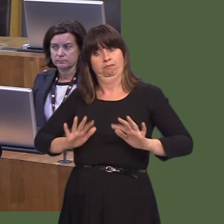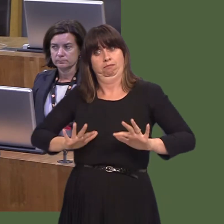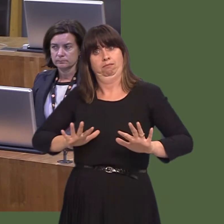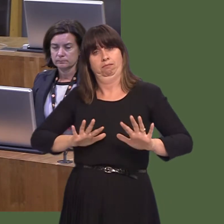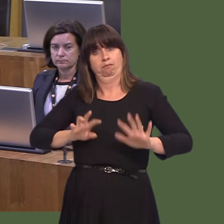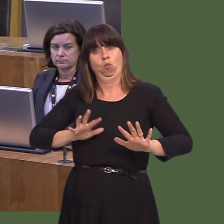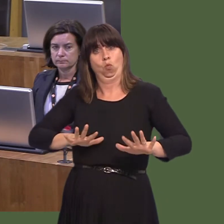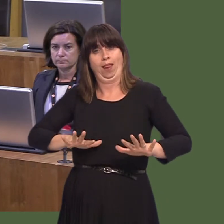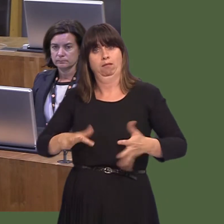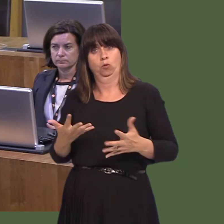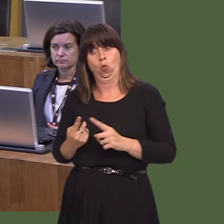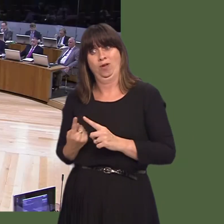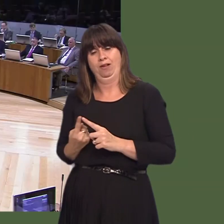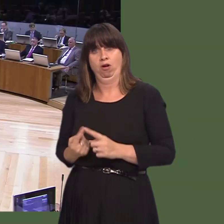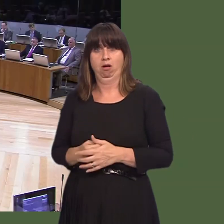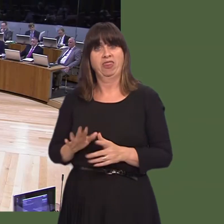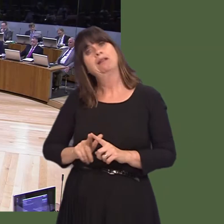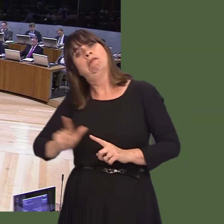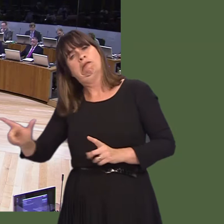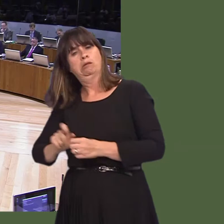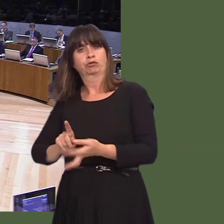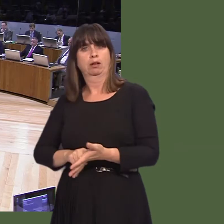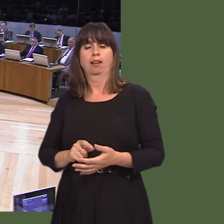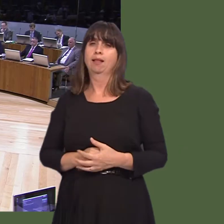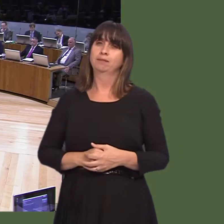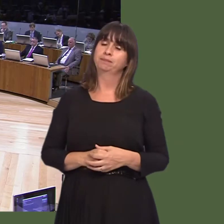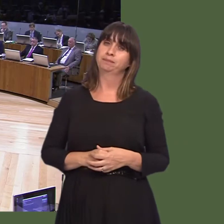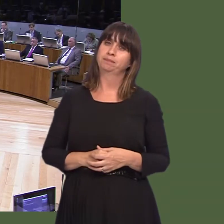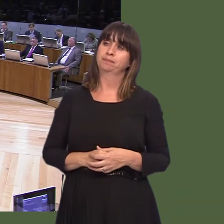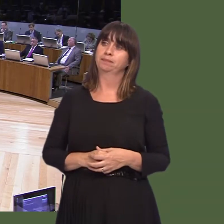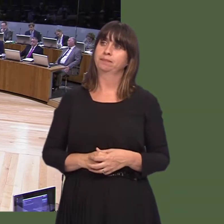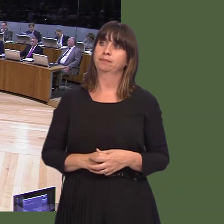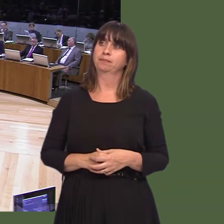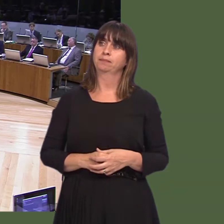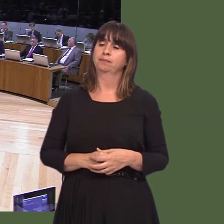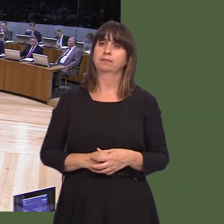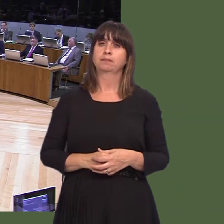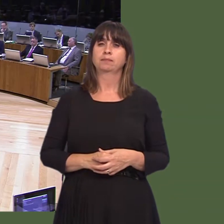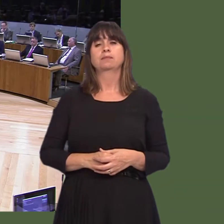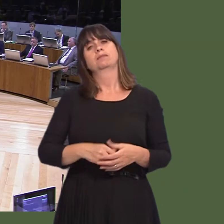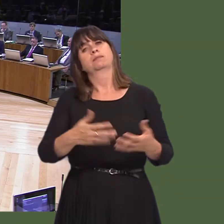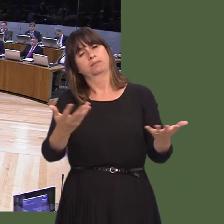David Rees AM: First Minister, I appreciate the treatments that we have talked about,